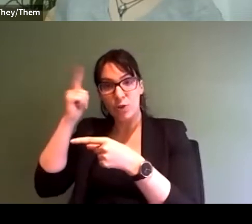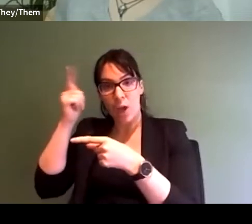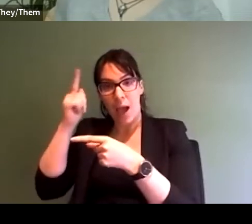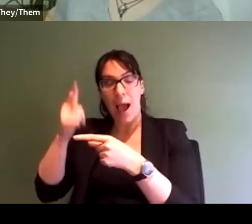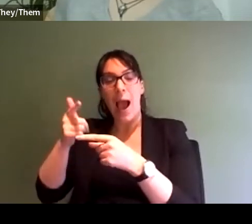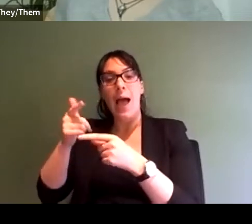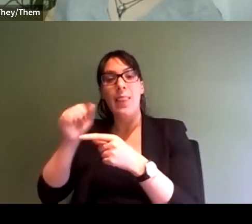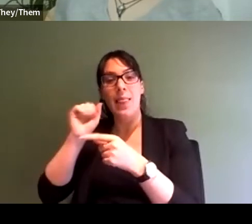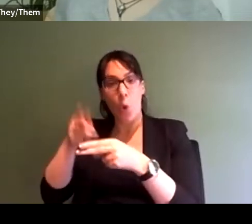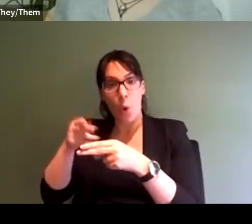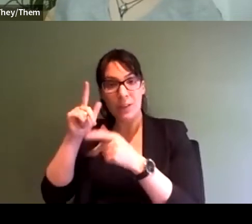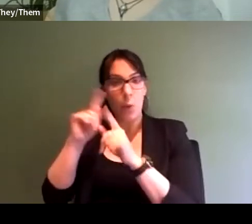Yes, yes.